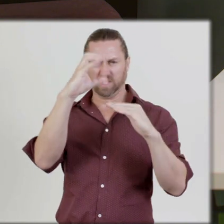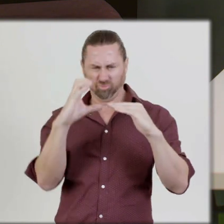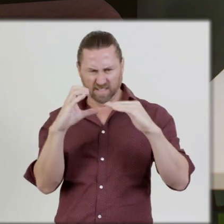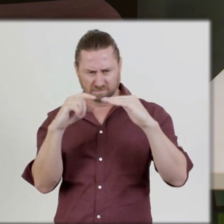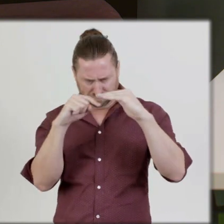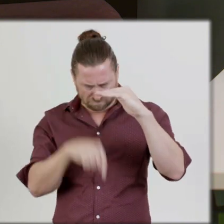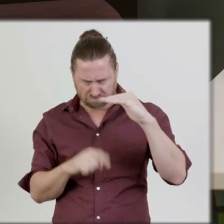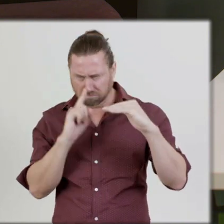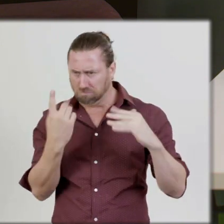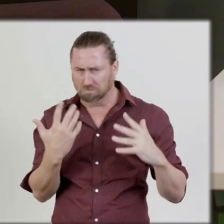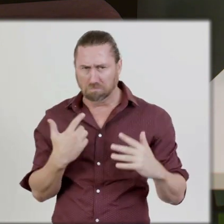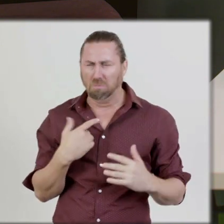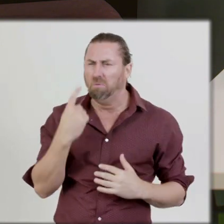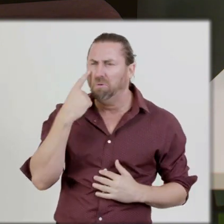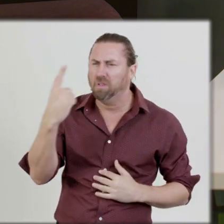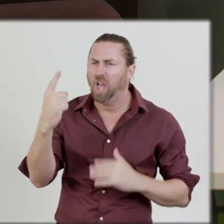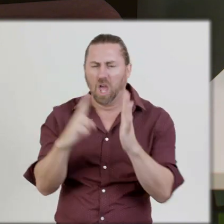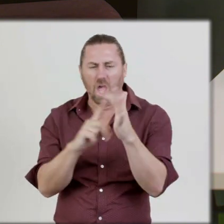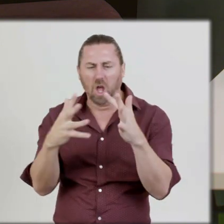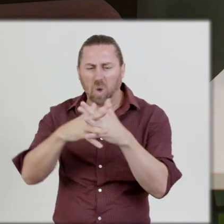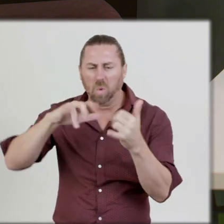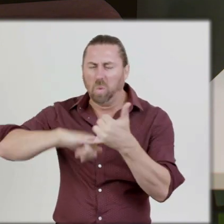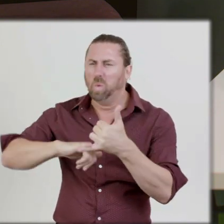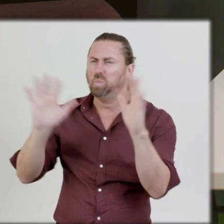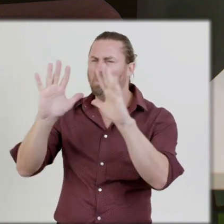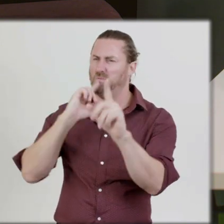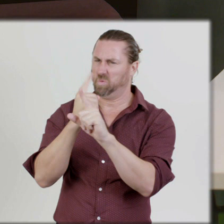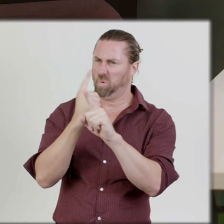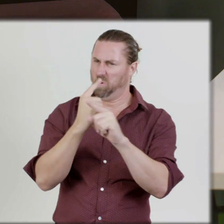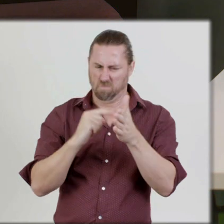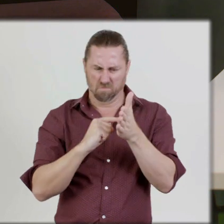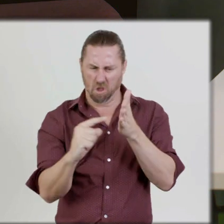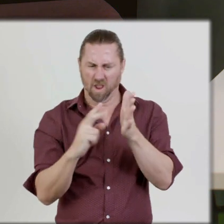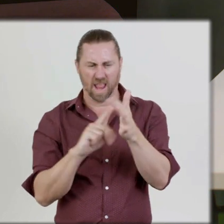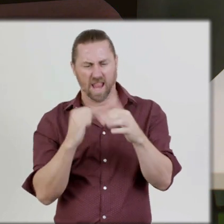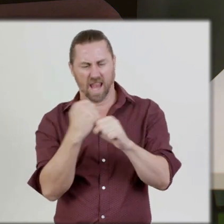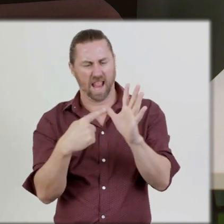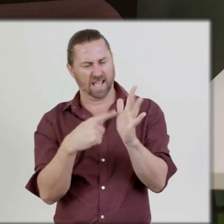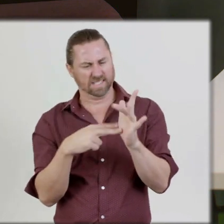I've seen the weather reporter on the news talk about negative degrees. But, what's that?